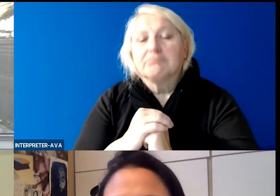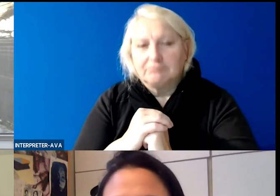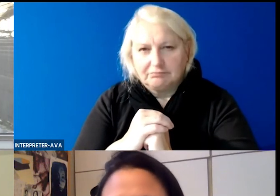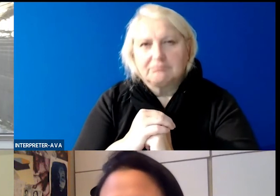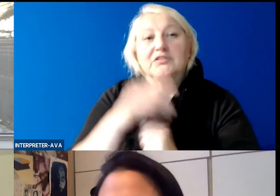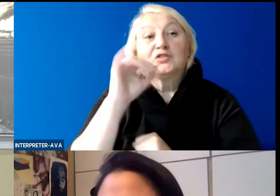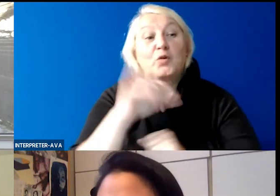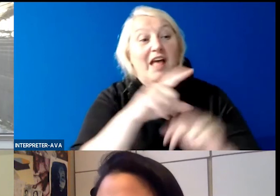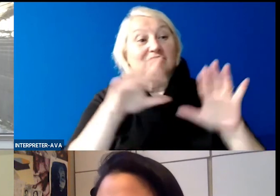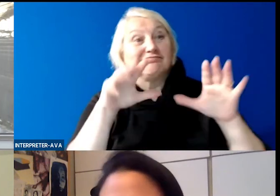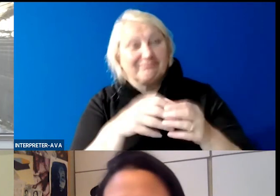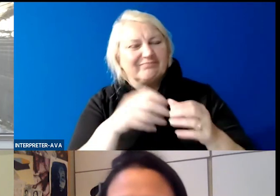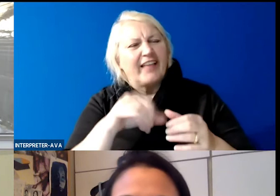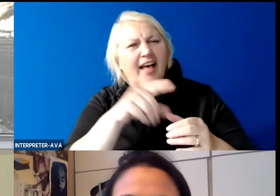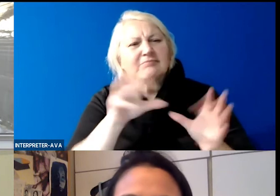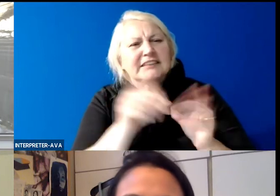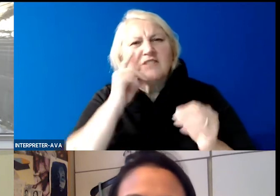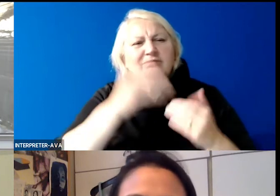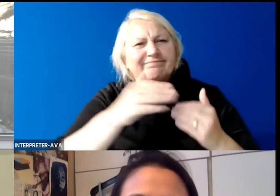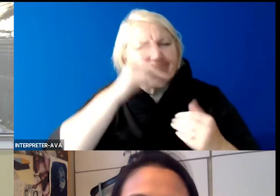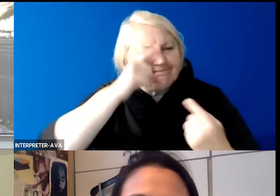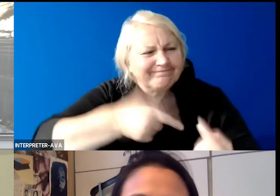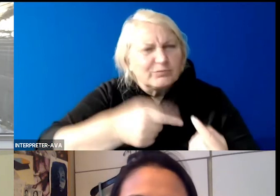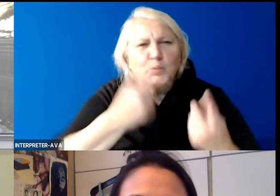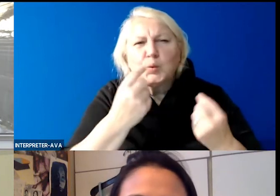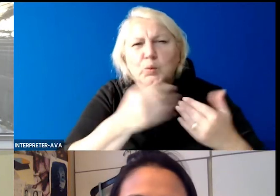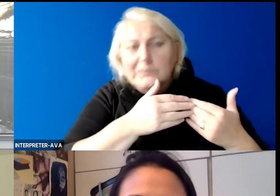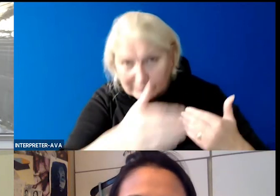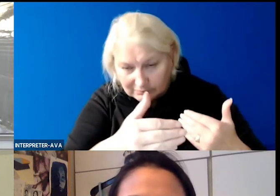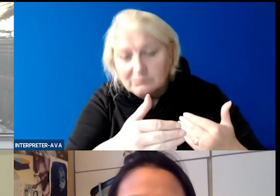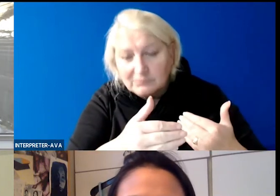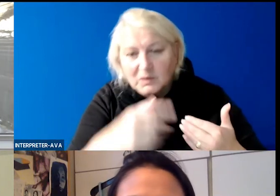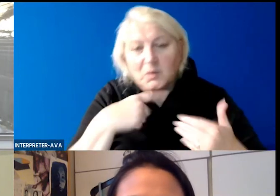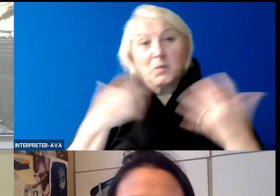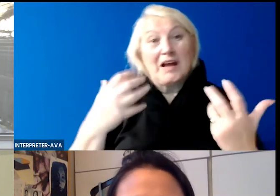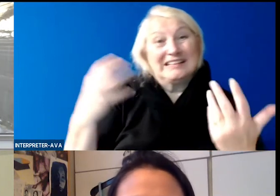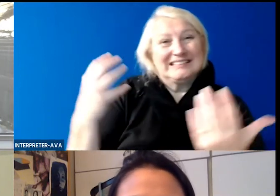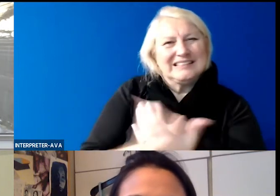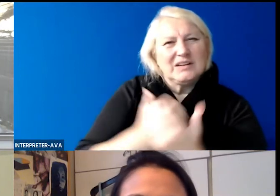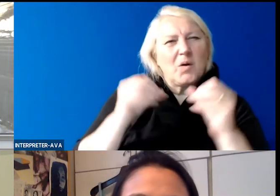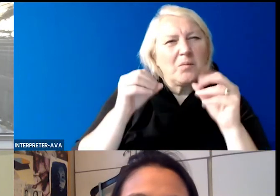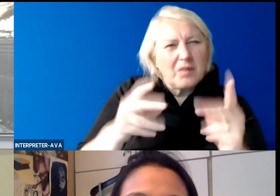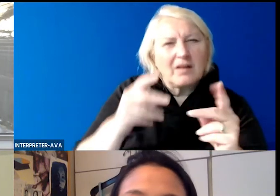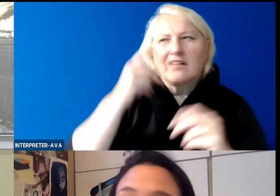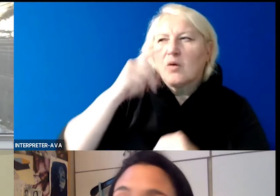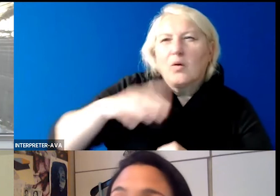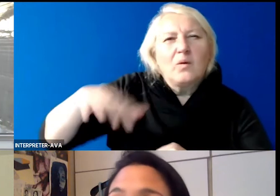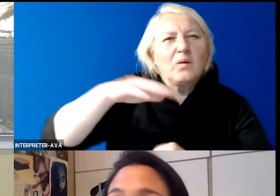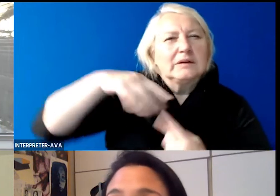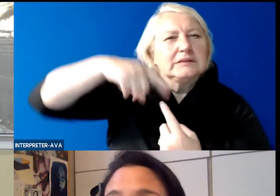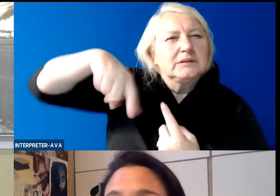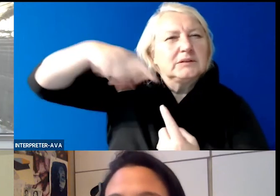was that we wanted to make sure there was an opportunity to for each of the spirals to be able